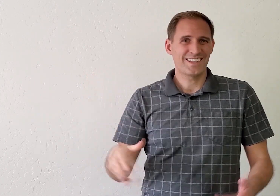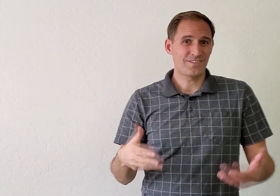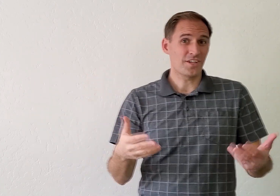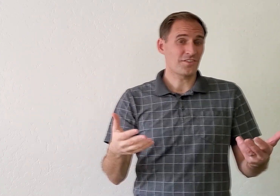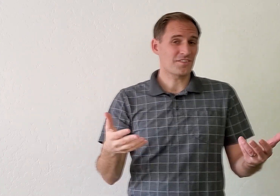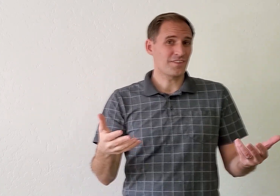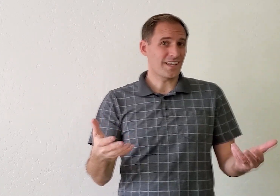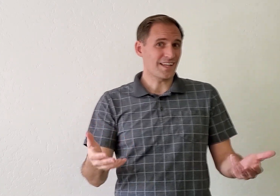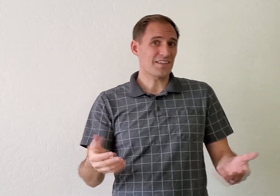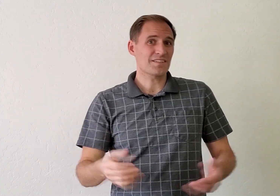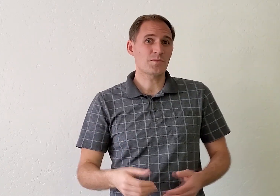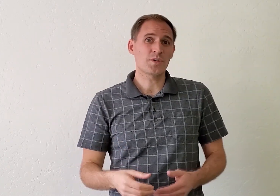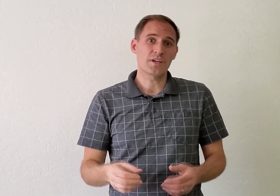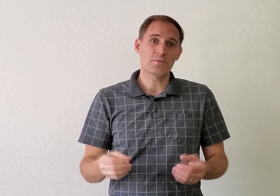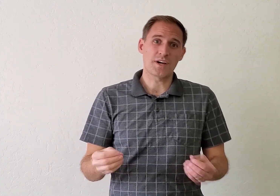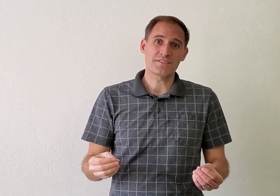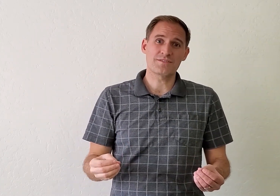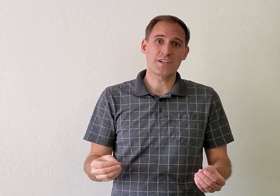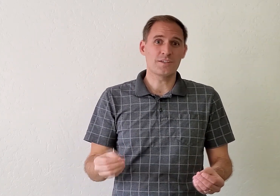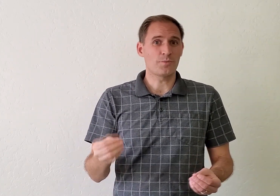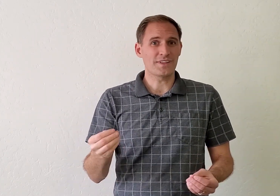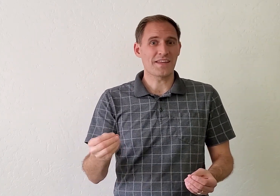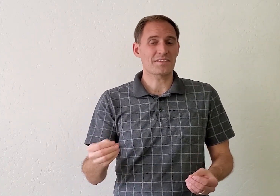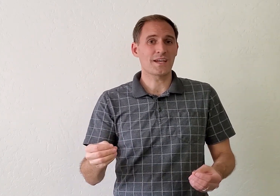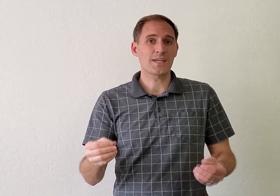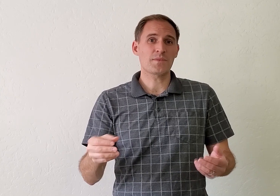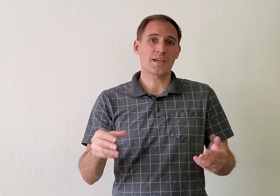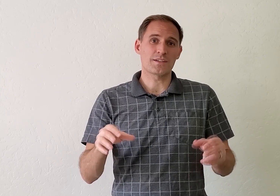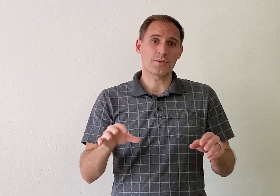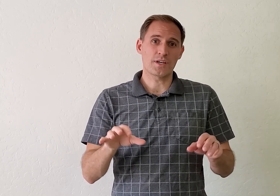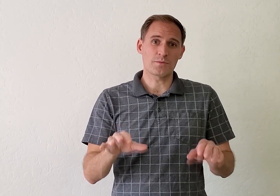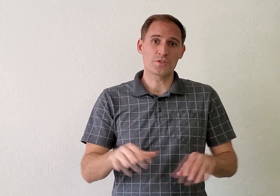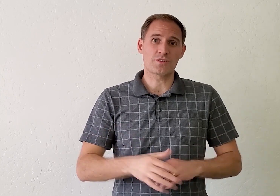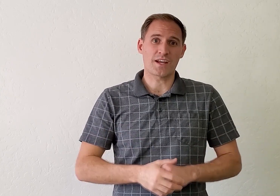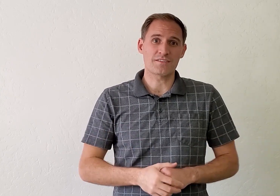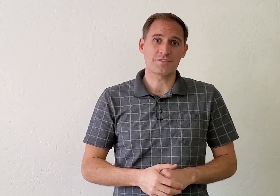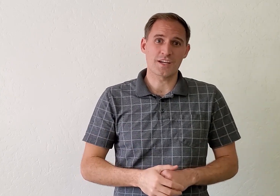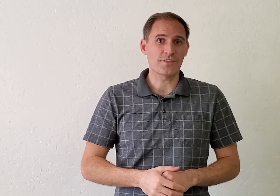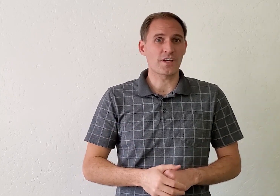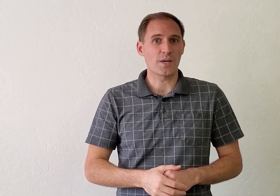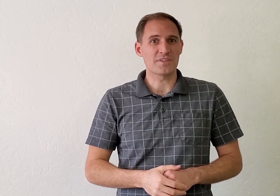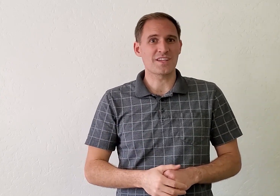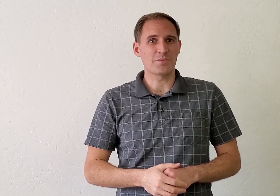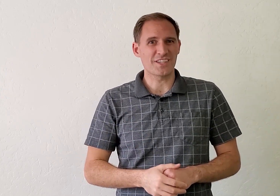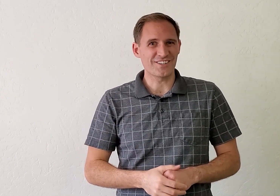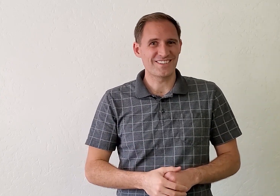If you understood that last name go ahead and pause the video one last time and go ahead and put your answer down the comments down below.